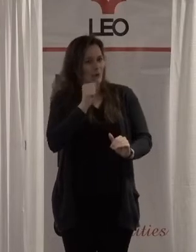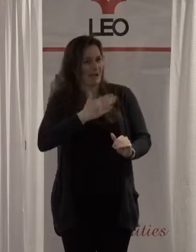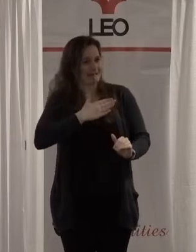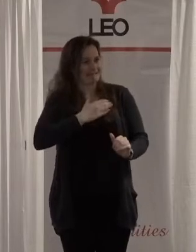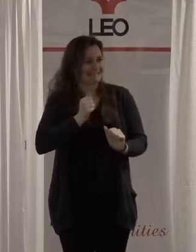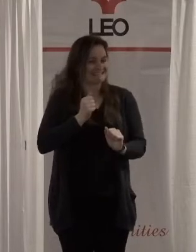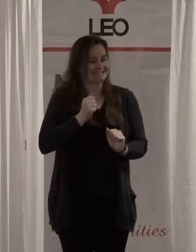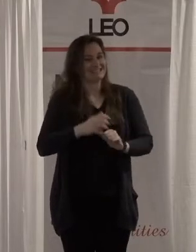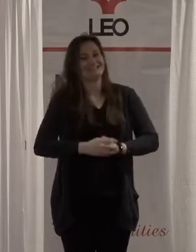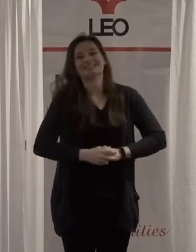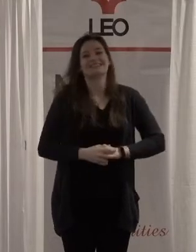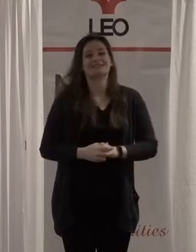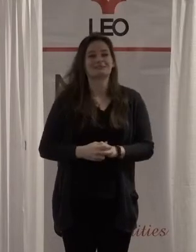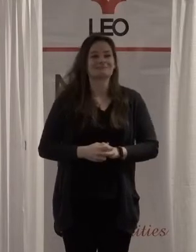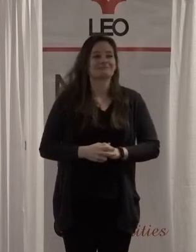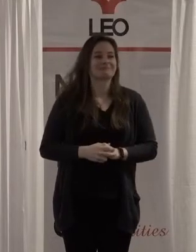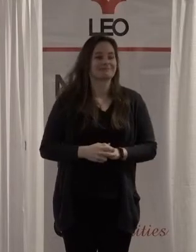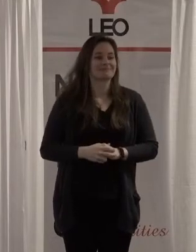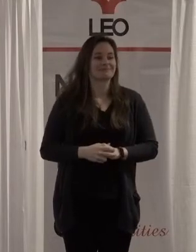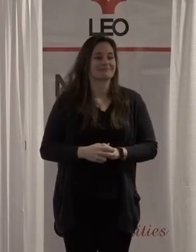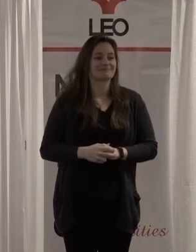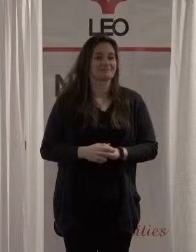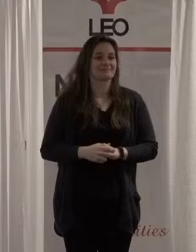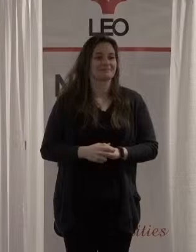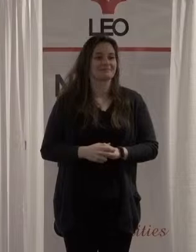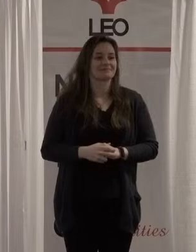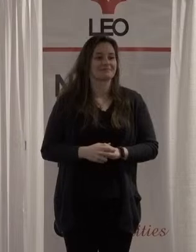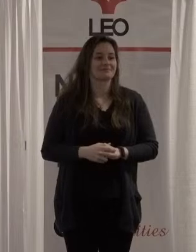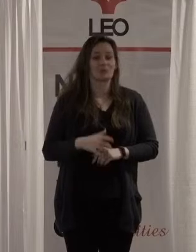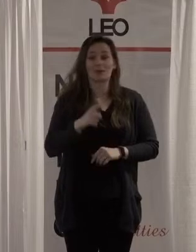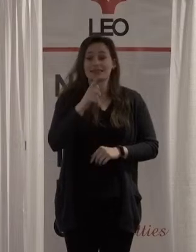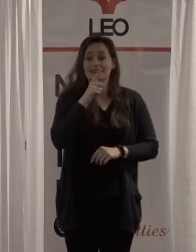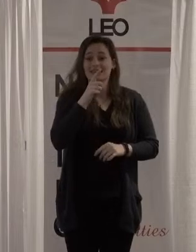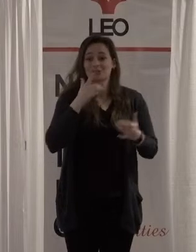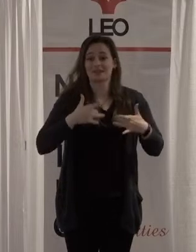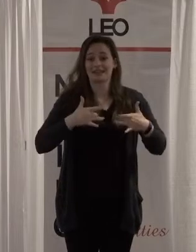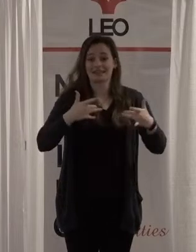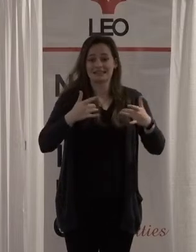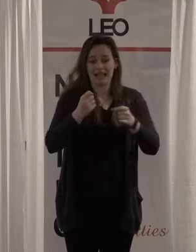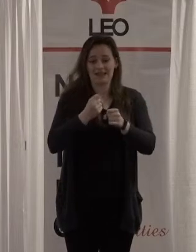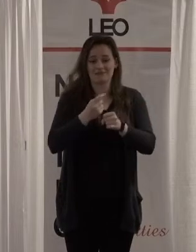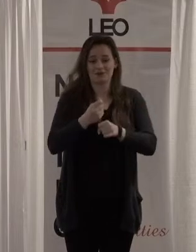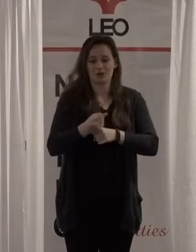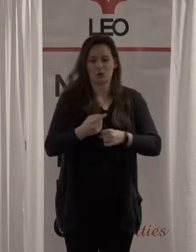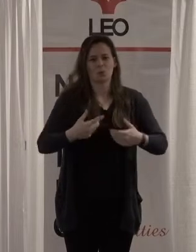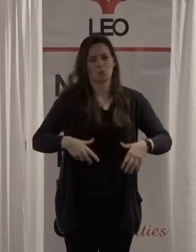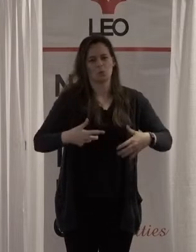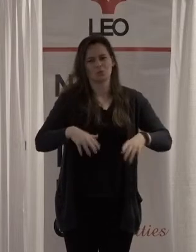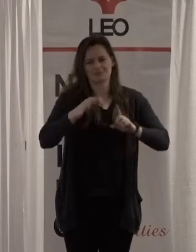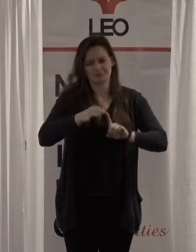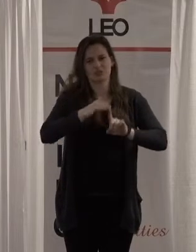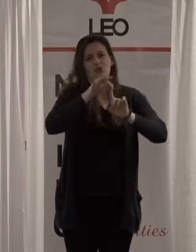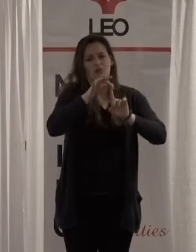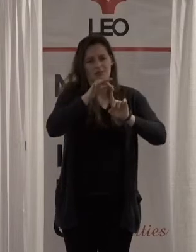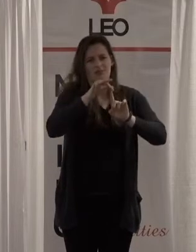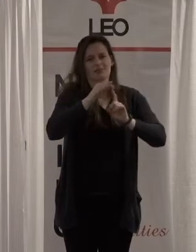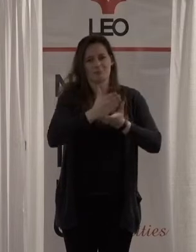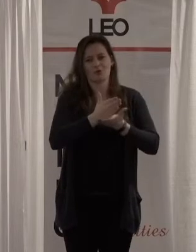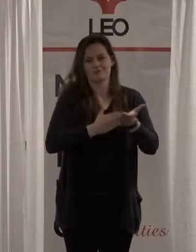EACH YEAR THIS LUNCHEON STANDS OUT AS A REAL HIGHLIGHT OF ACCESS AWARENESS WEEK AND CELEBRATING